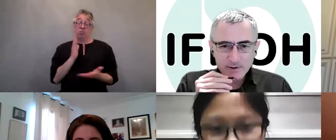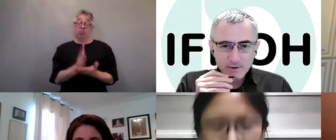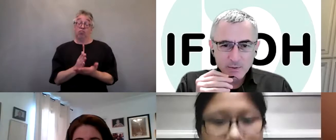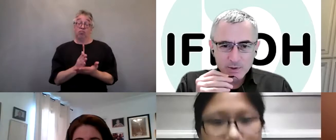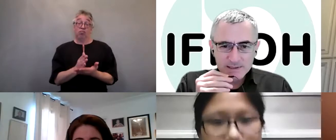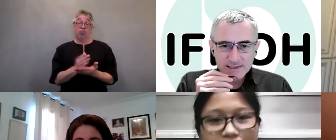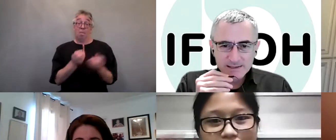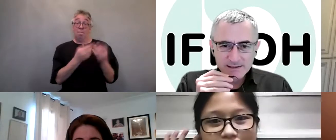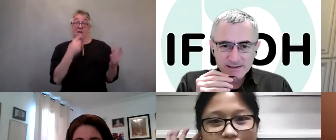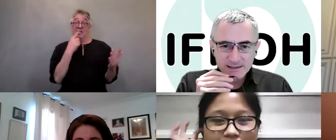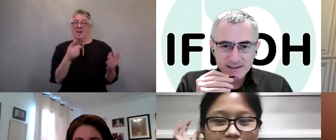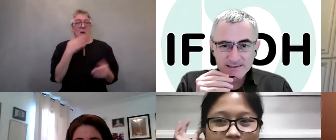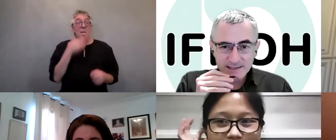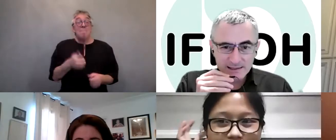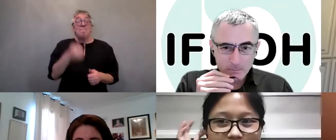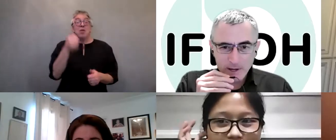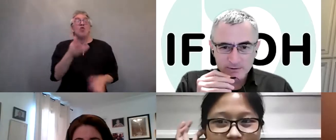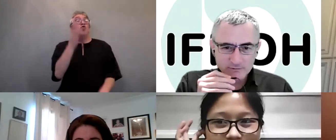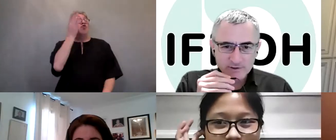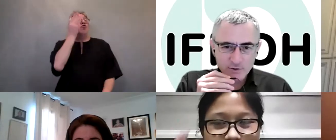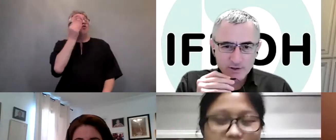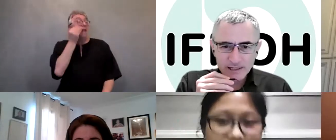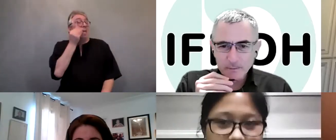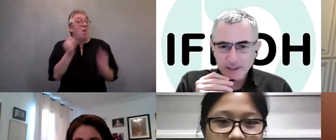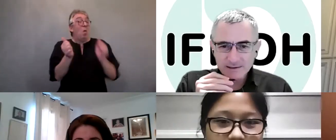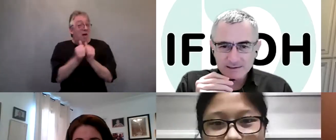up at night, because as you said, it is not